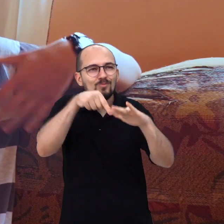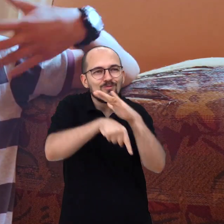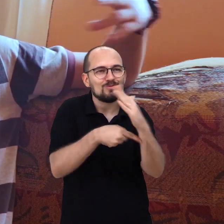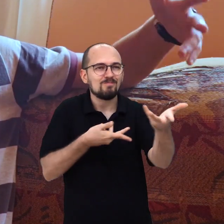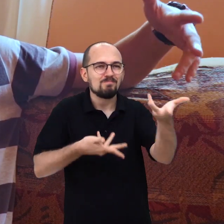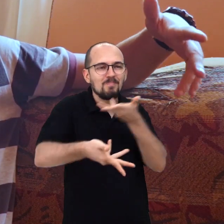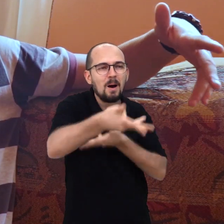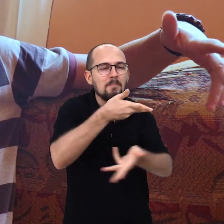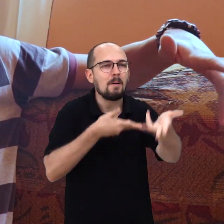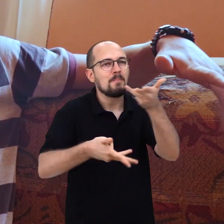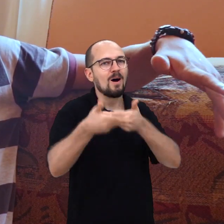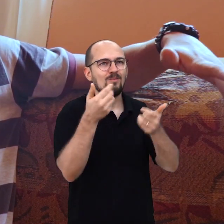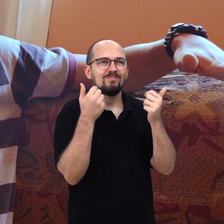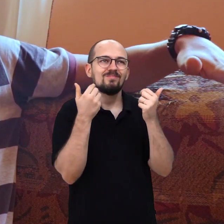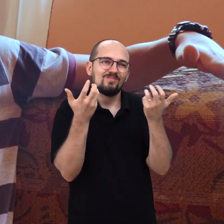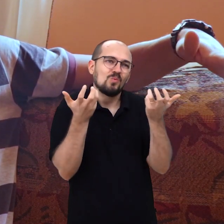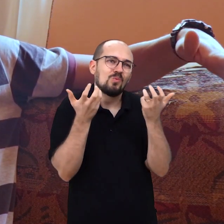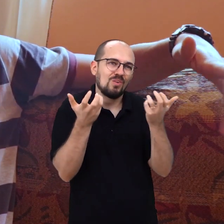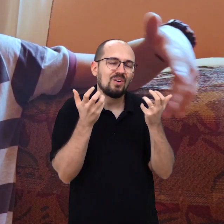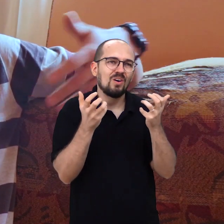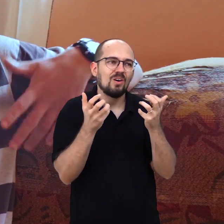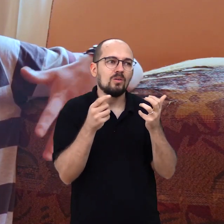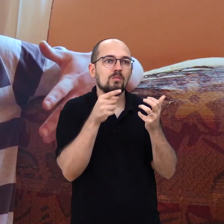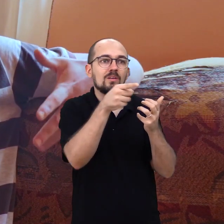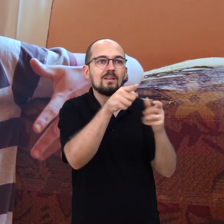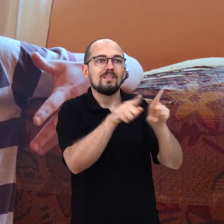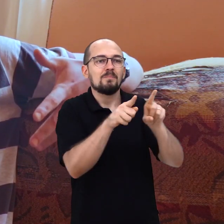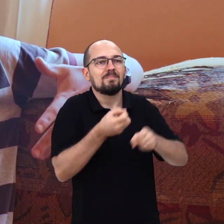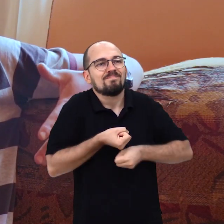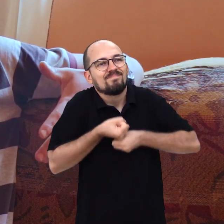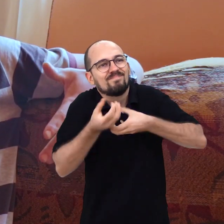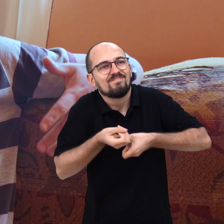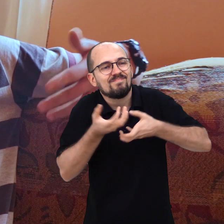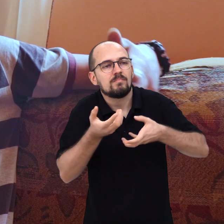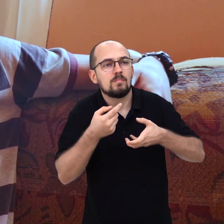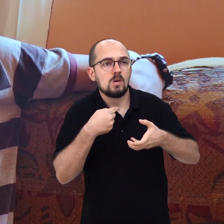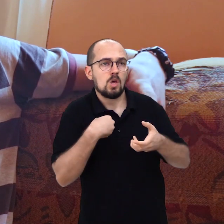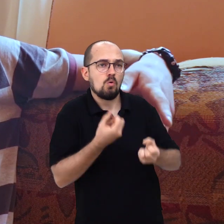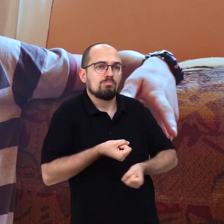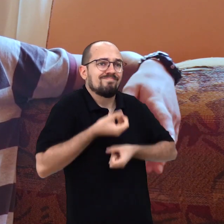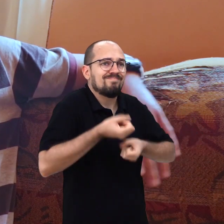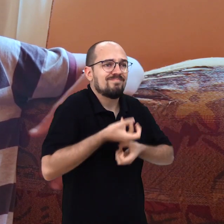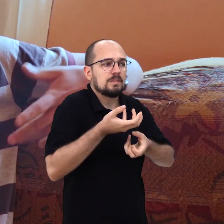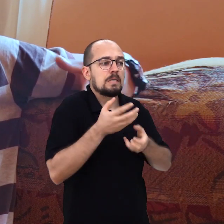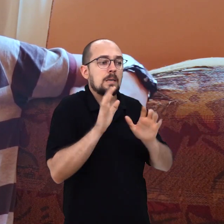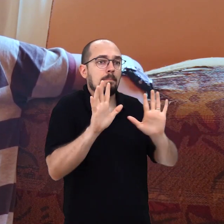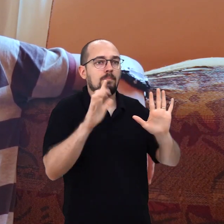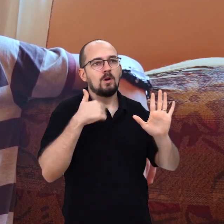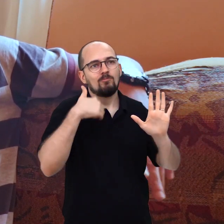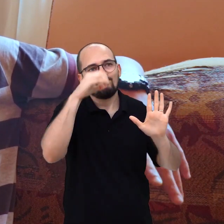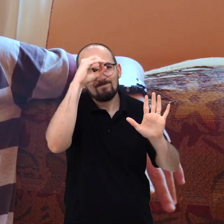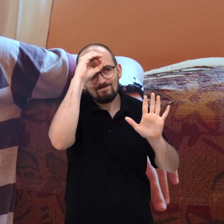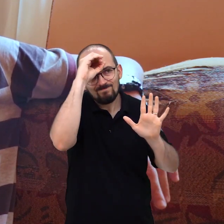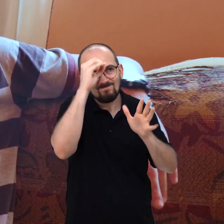I want to share thoughts with him and I want him to share with me but I didn’t learn Brazilian Sign Language properly.